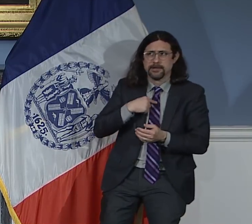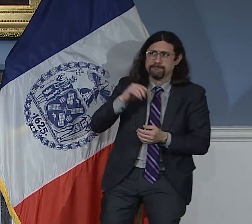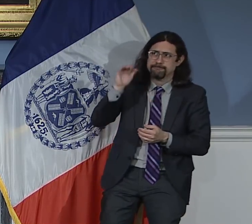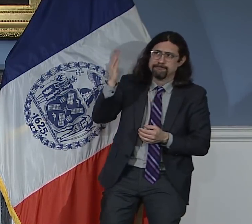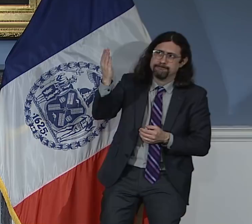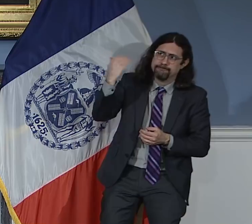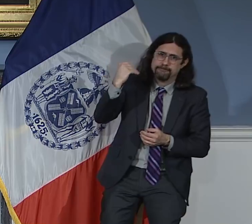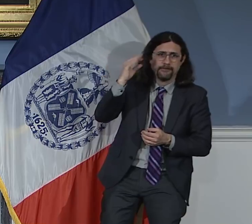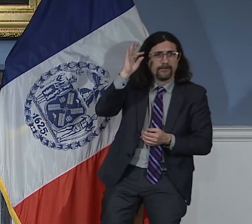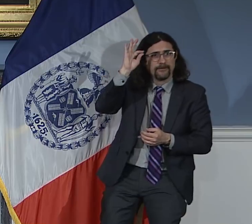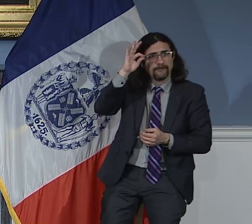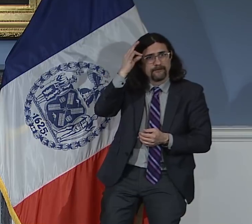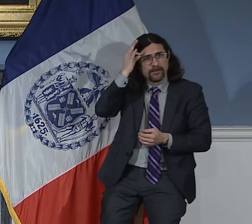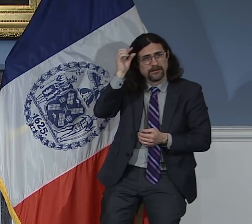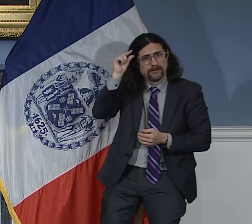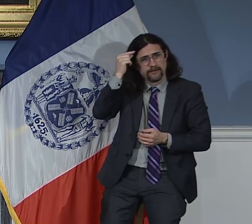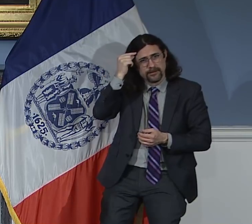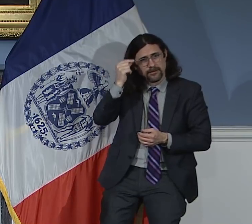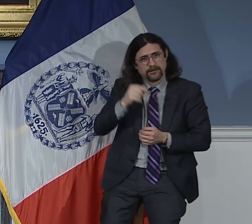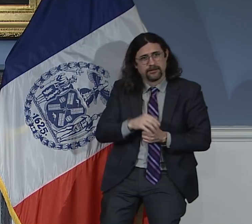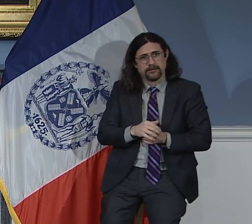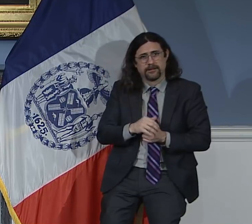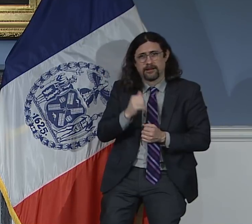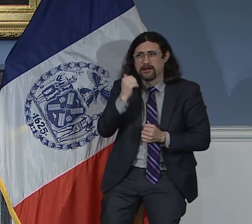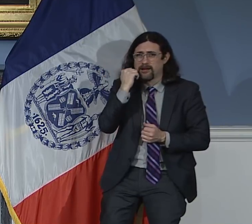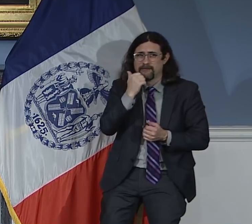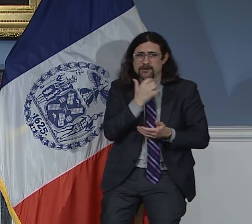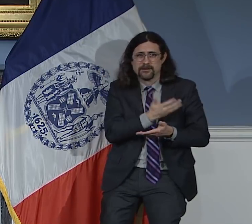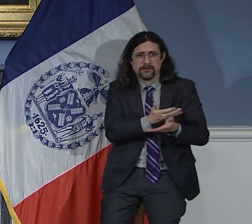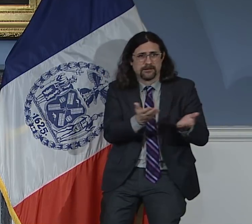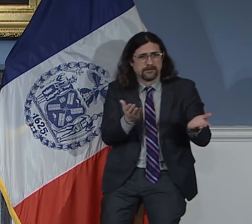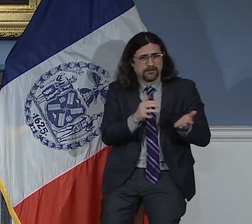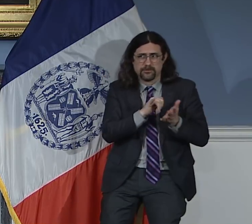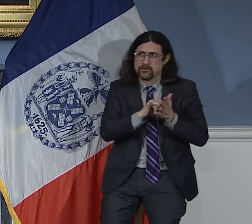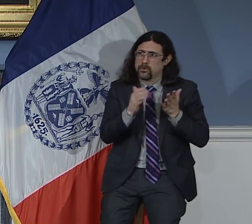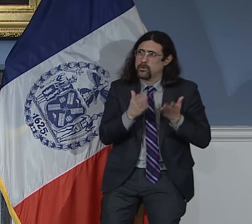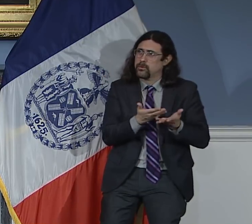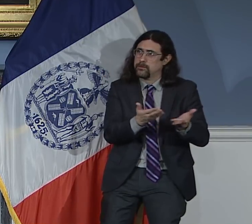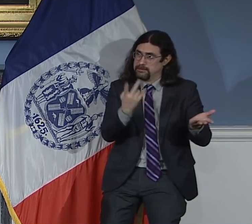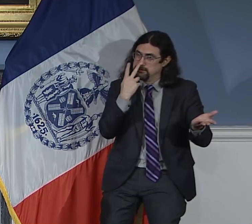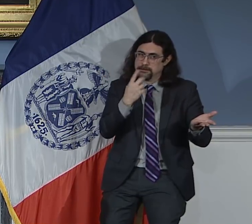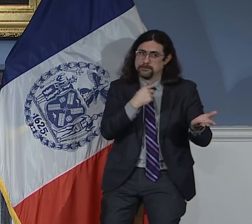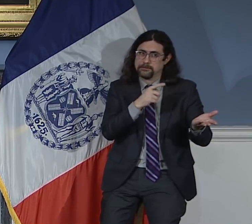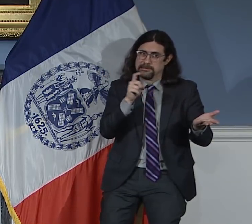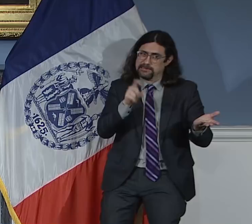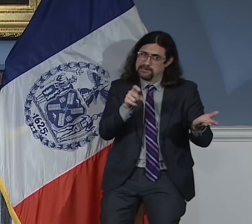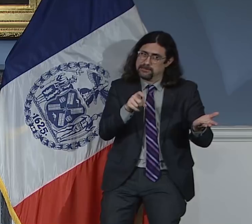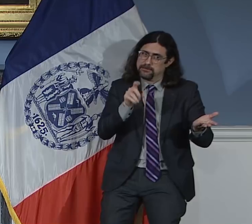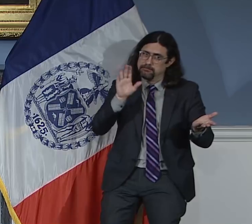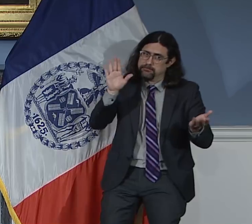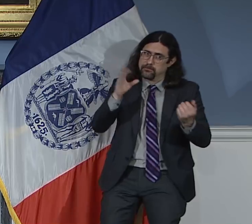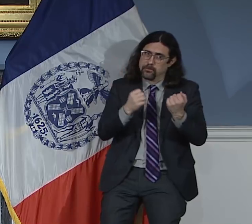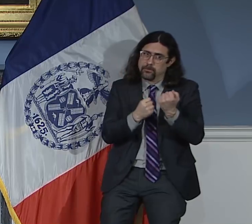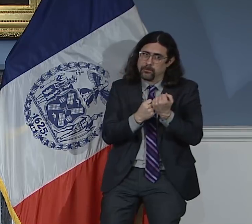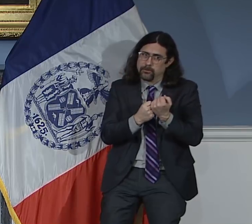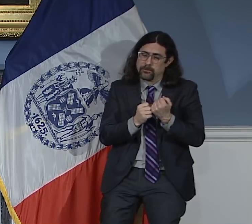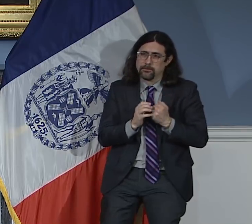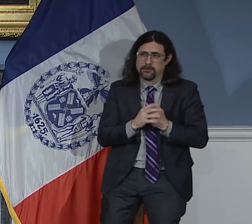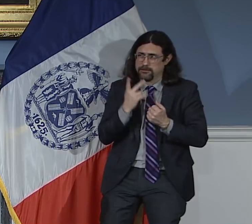BE AS GOOD AS THE PEOPLE OF THE UNITED STATES OF ARIMECA. LOOK AT THESE EVERYDAY NEW YORKERS THAT I'VE MENTIONED TO YOU, ANTHD E ASERE